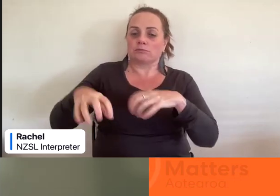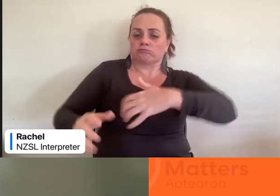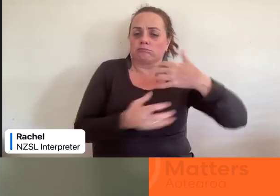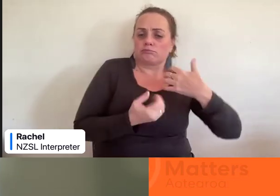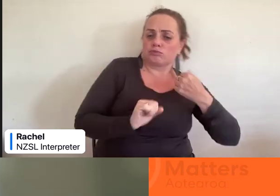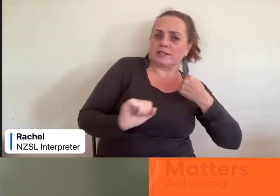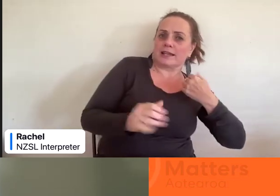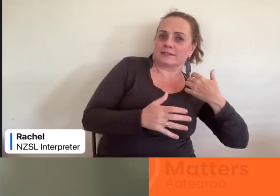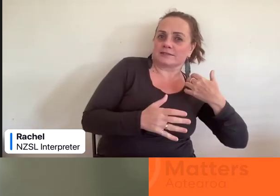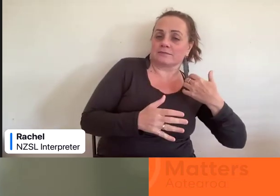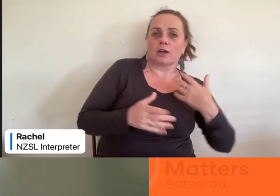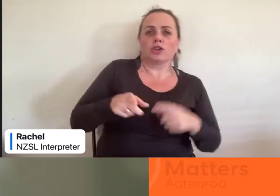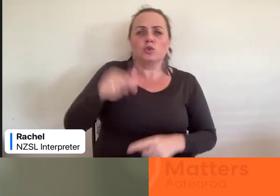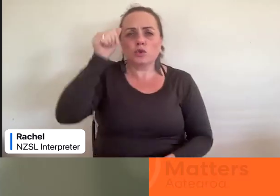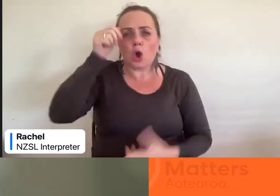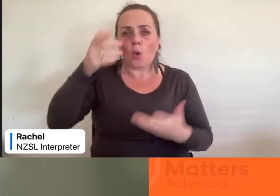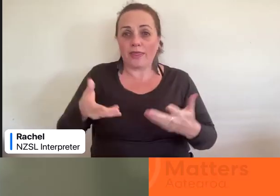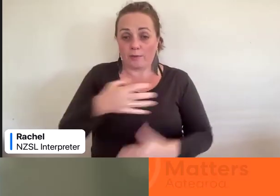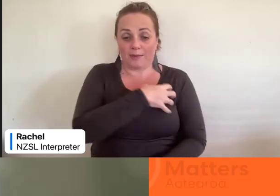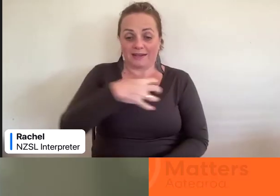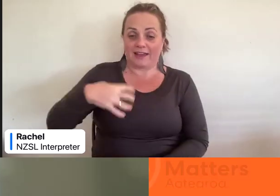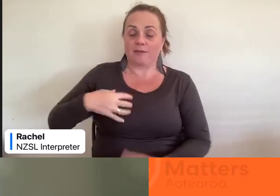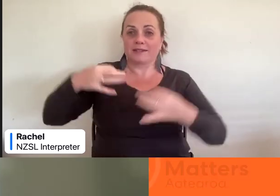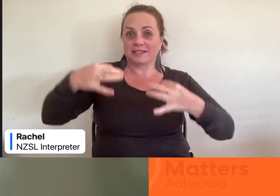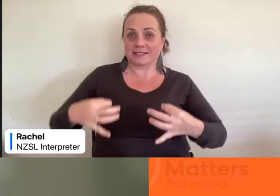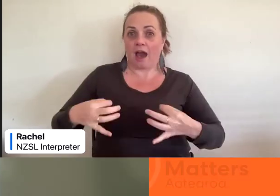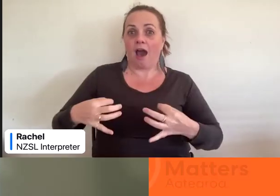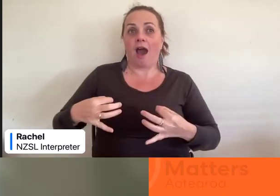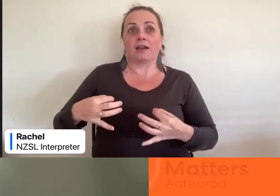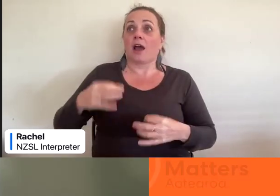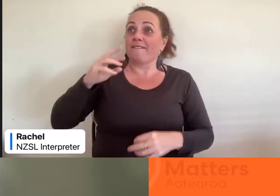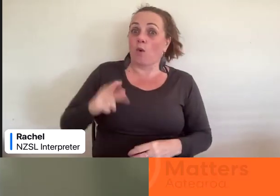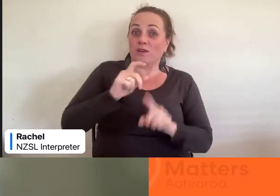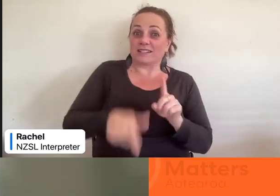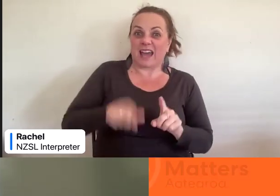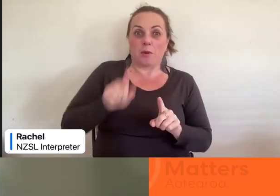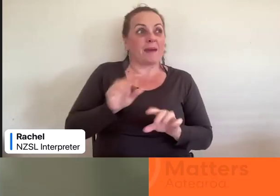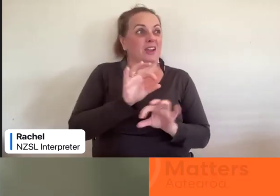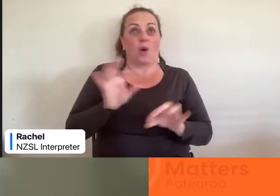moment, as you know, has made decisions for disabled without us in some ways, and that's